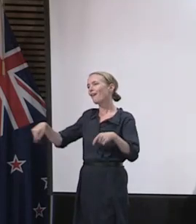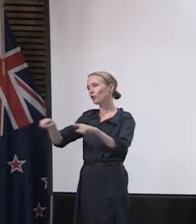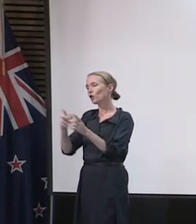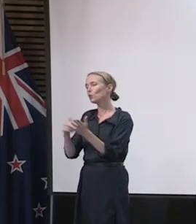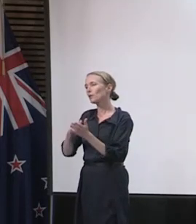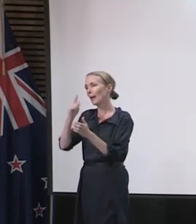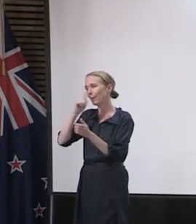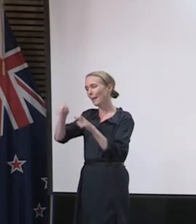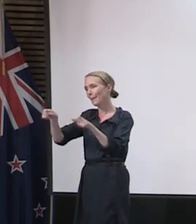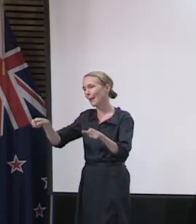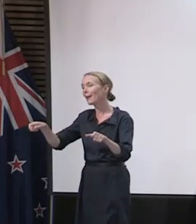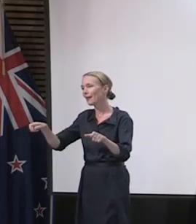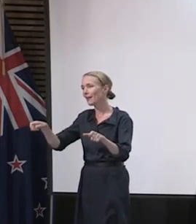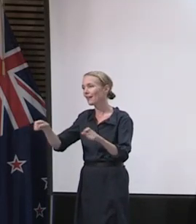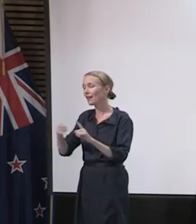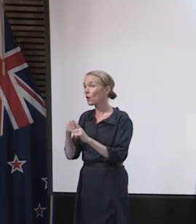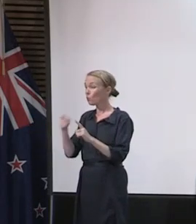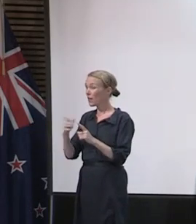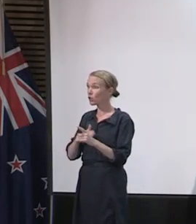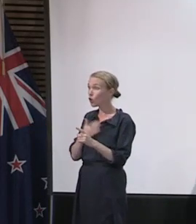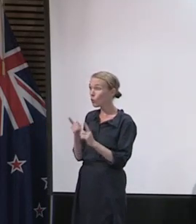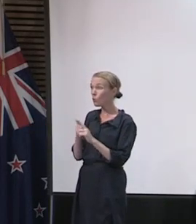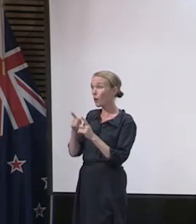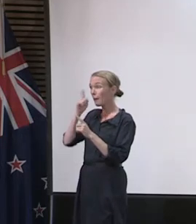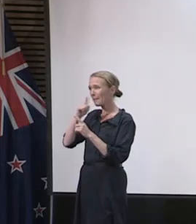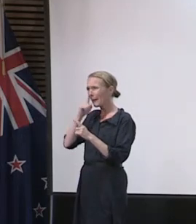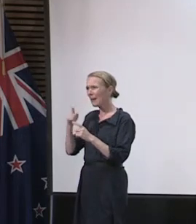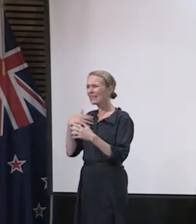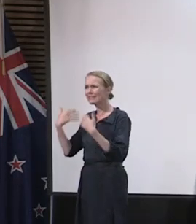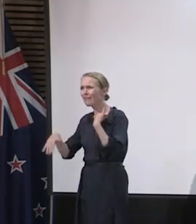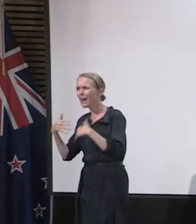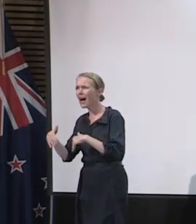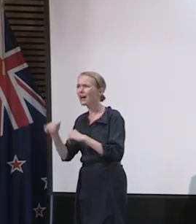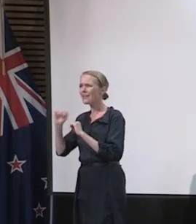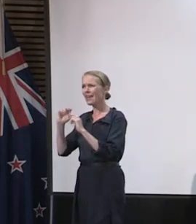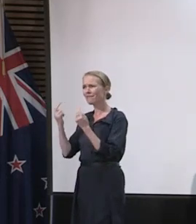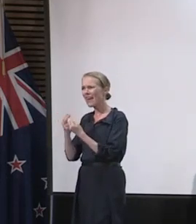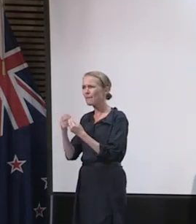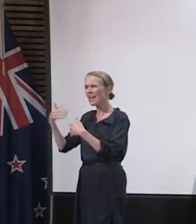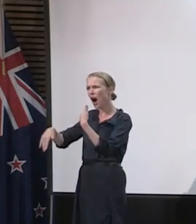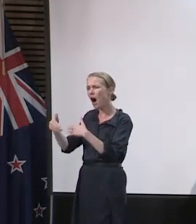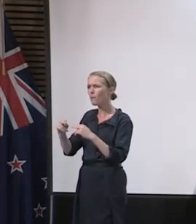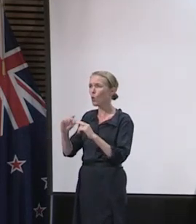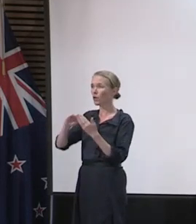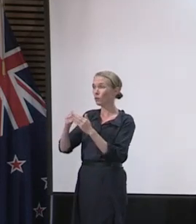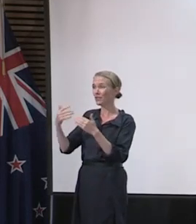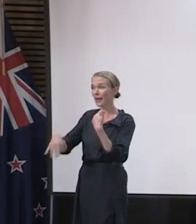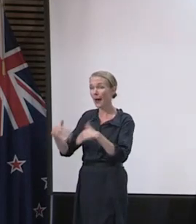ultimately because we want to protect people. And we want to make sure that no-one experiences harm in their own